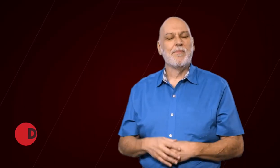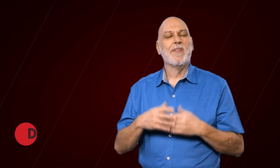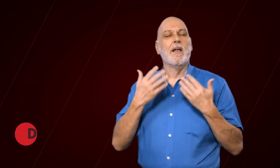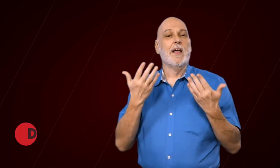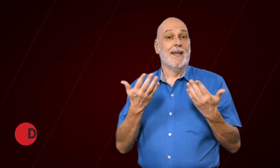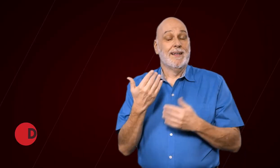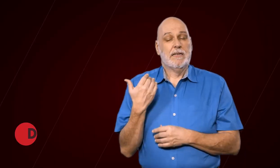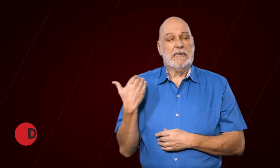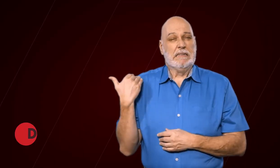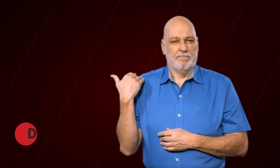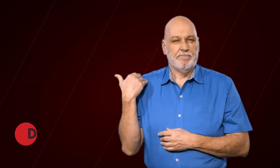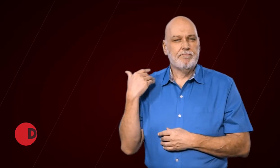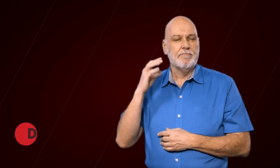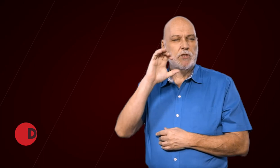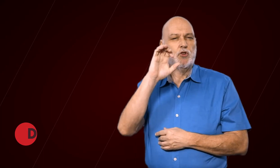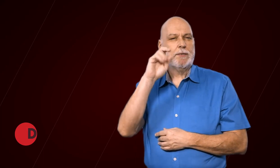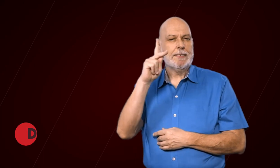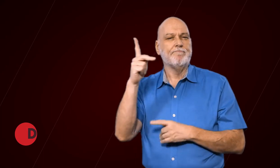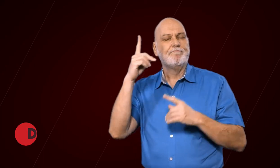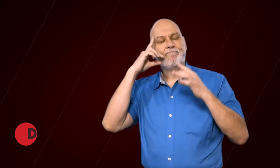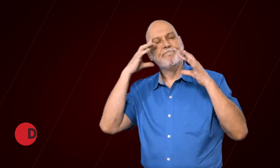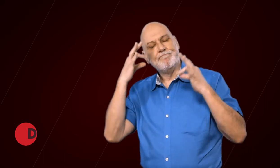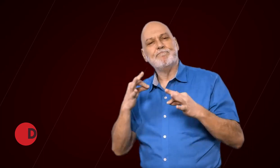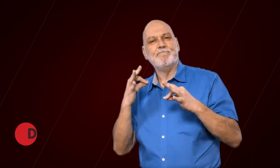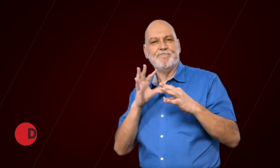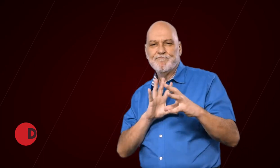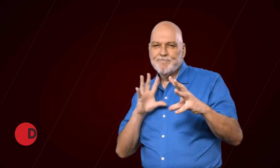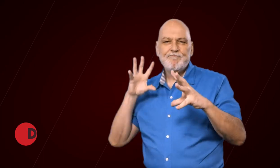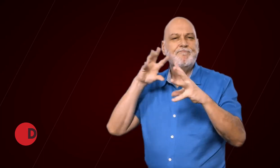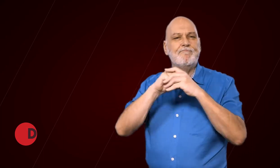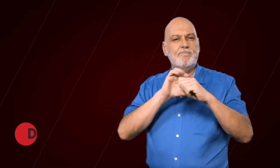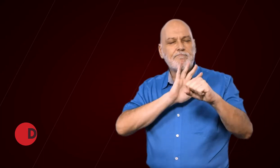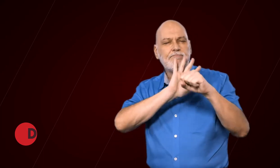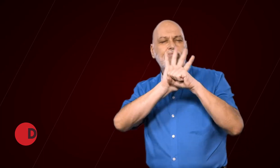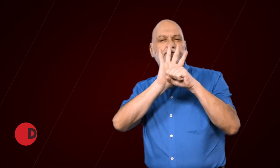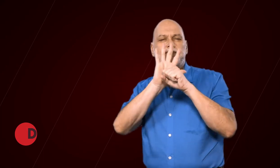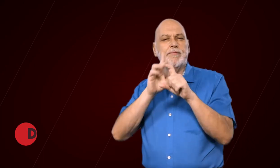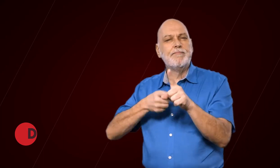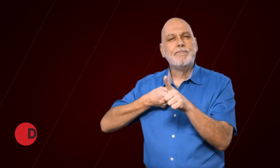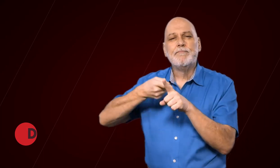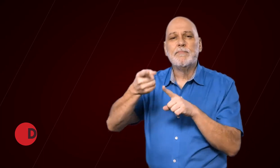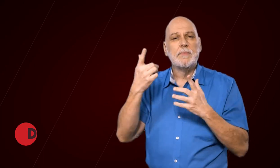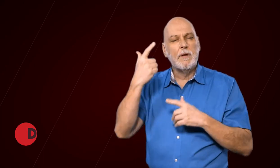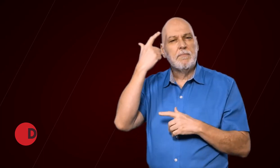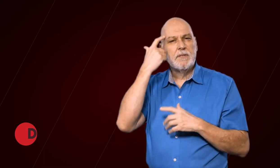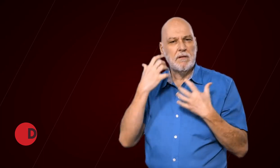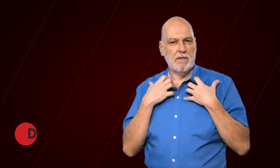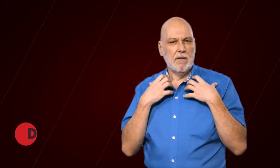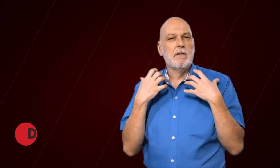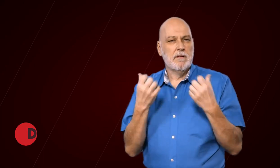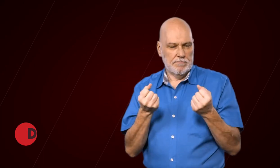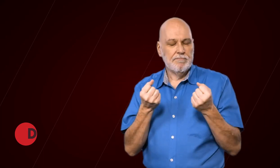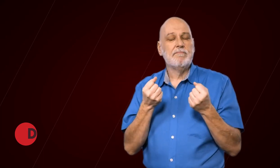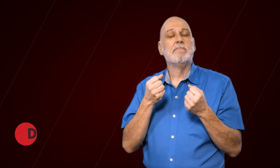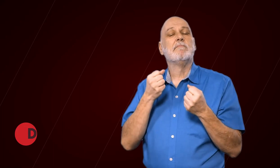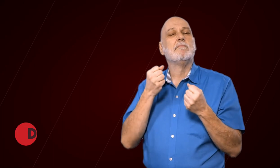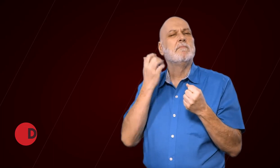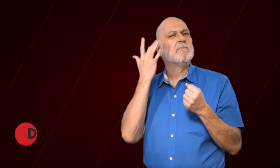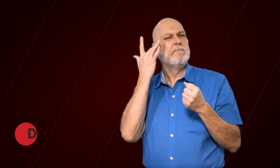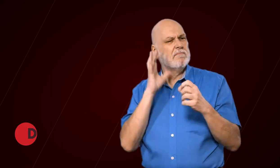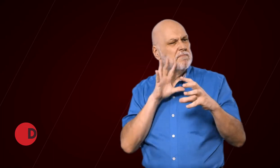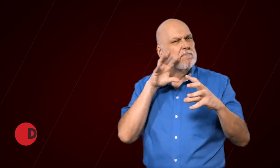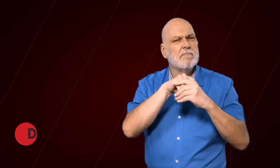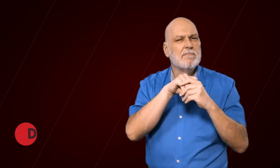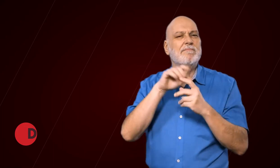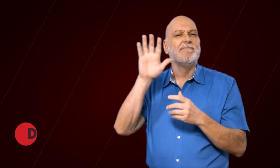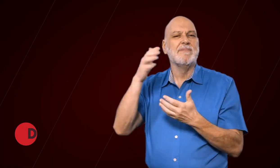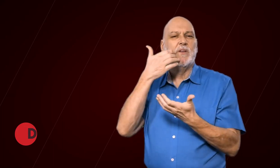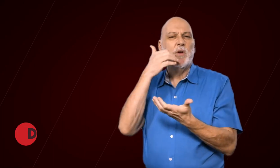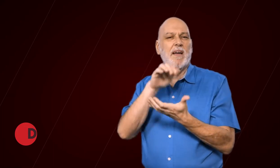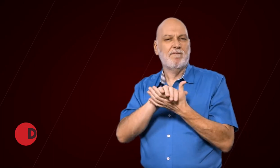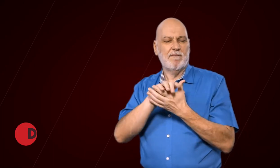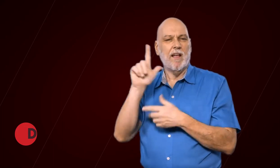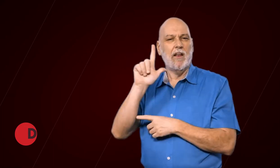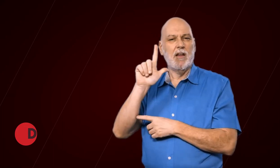[Anselmo]: CK has become an advocate of mental health after